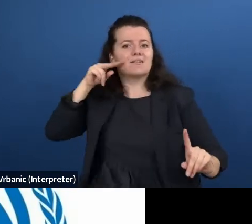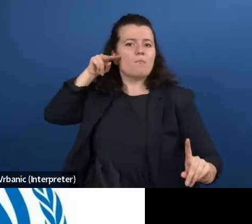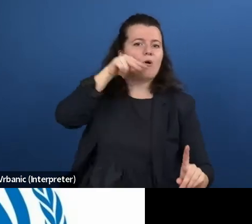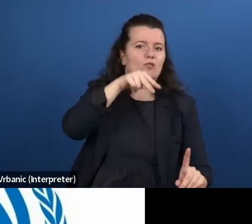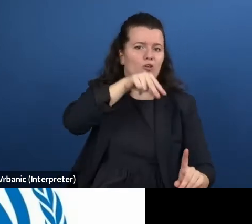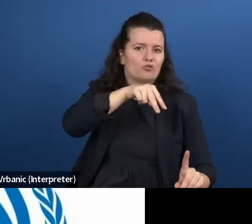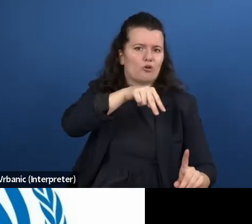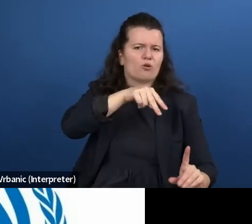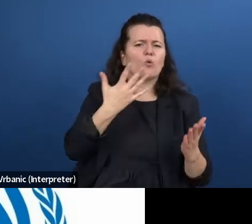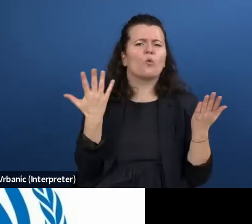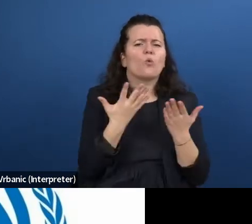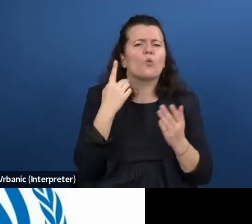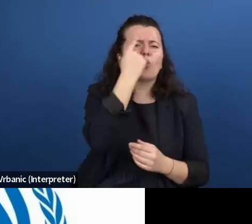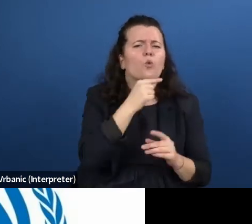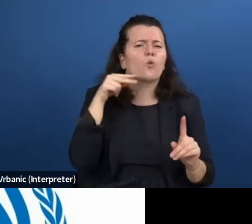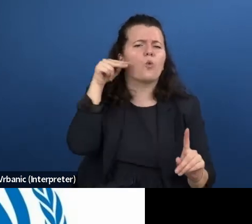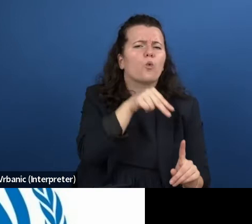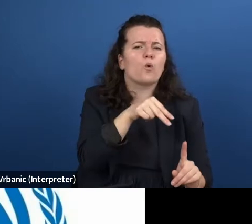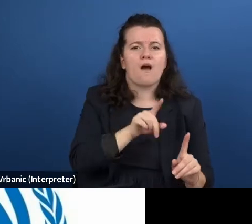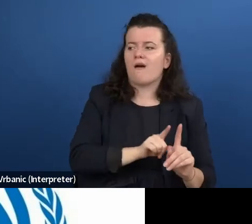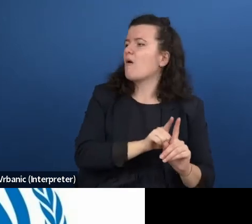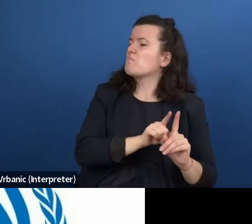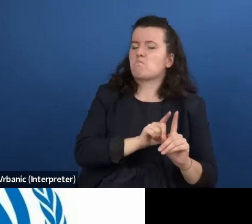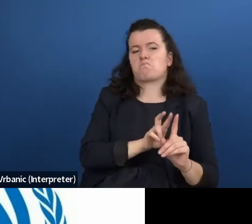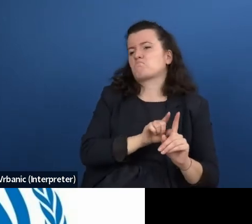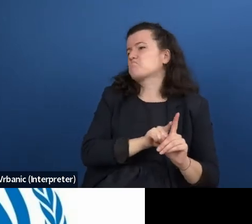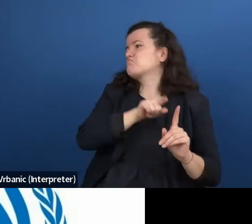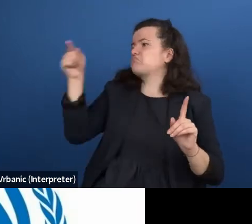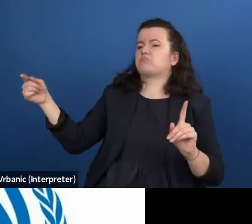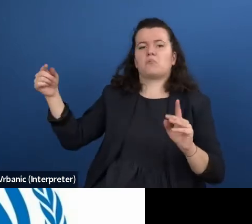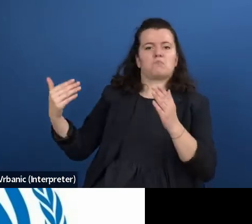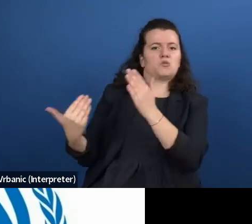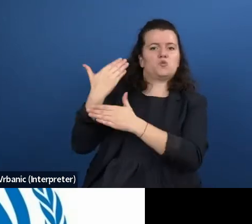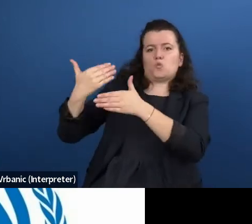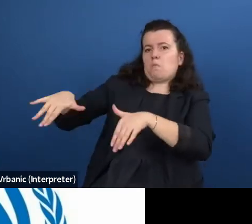So this must include monitoring a comprehensive approach